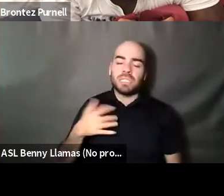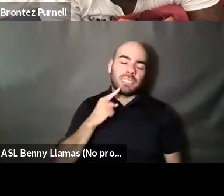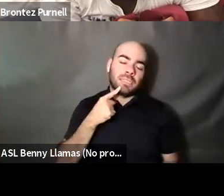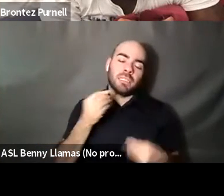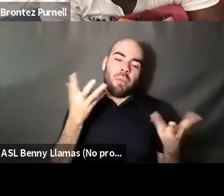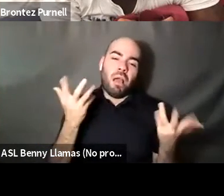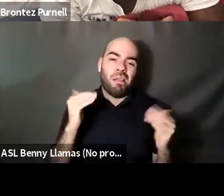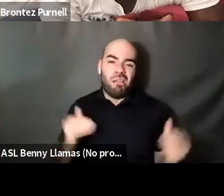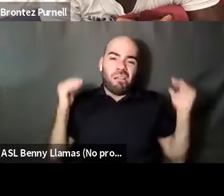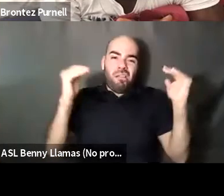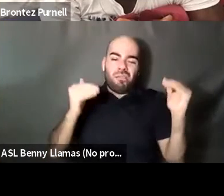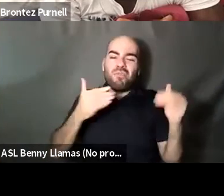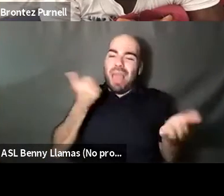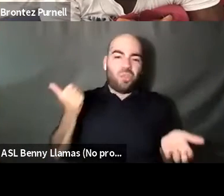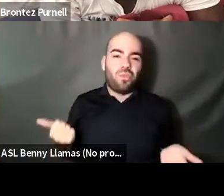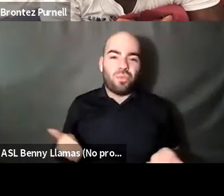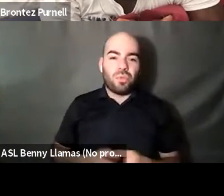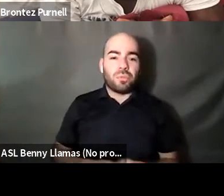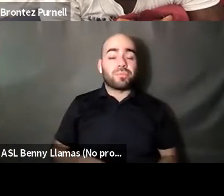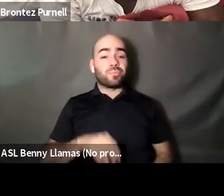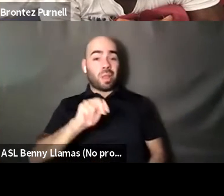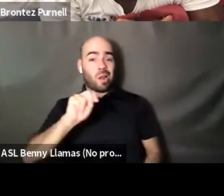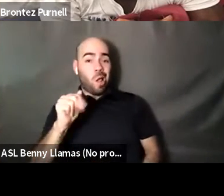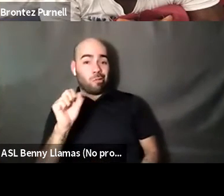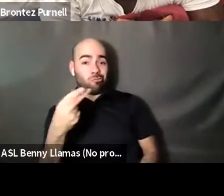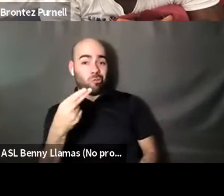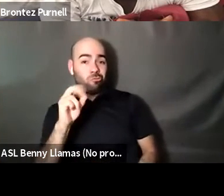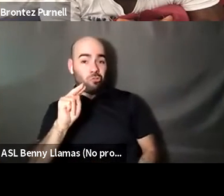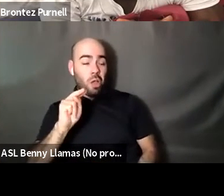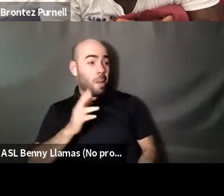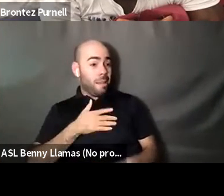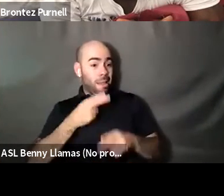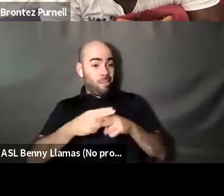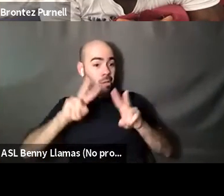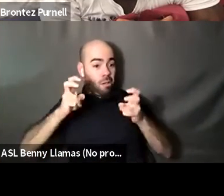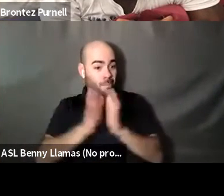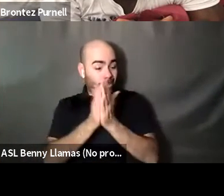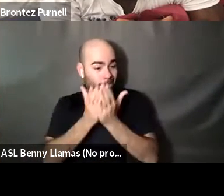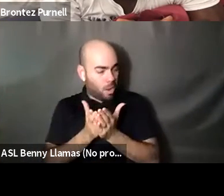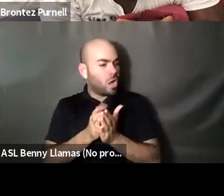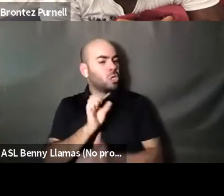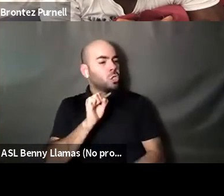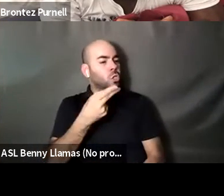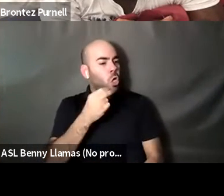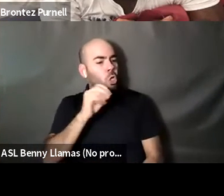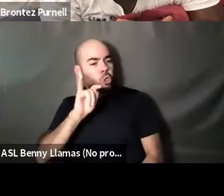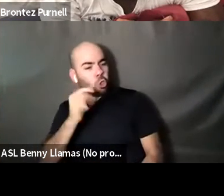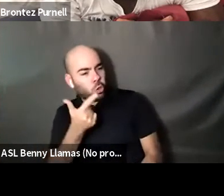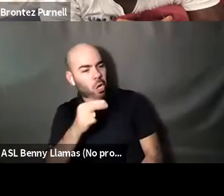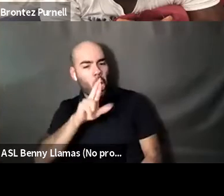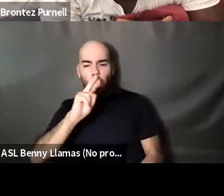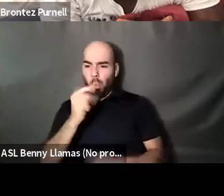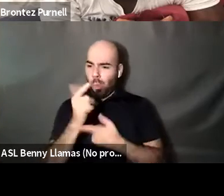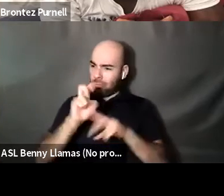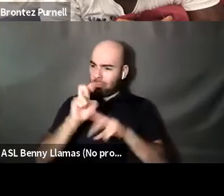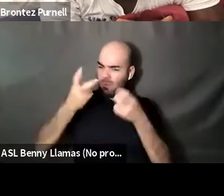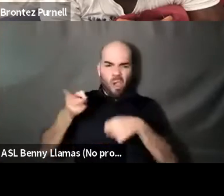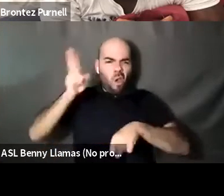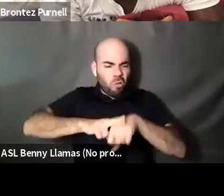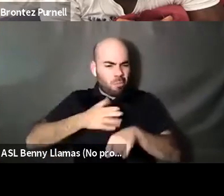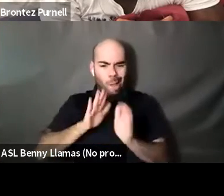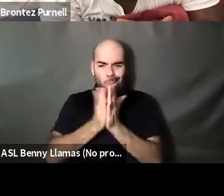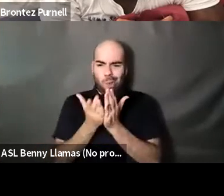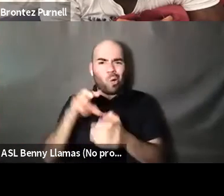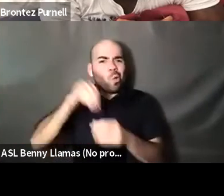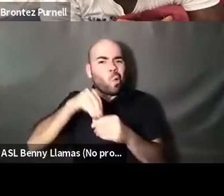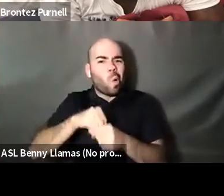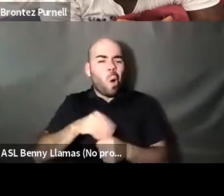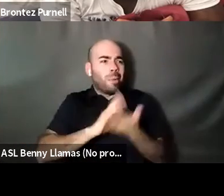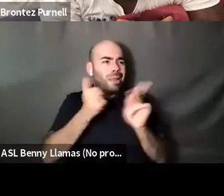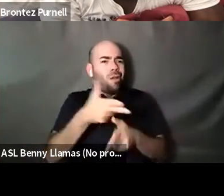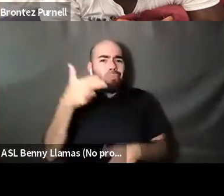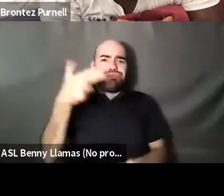Nahshon Anderson: You know the title of my book is shooting range. So if someone writes a book title shooting range. Obviously there's gonna be some bullets flying there's gonna be some blood there's gonna be some dead people. This there's gonna be some pain. This country is